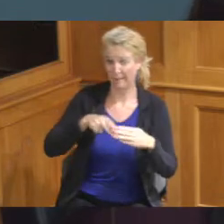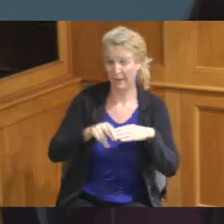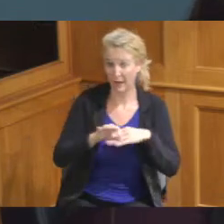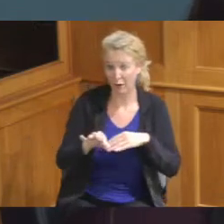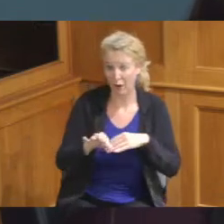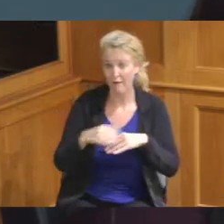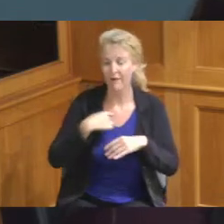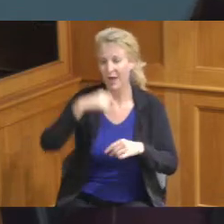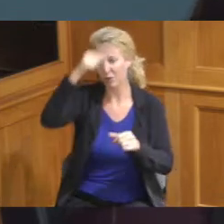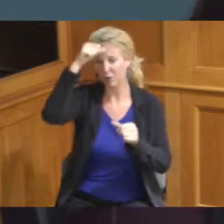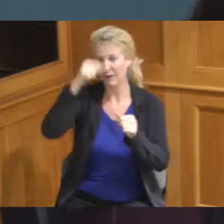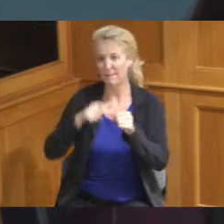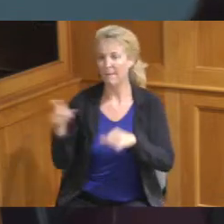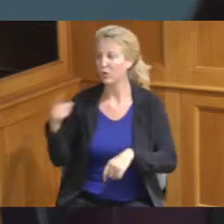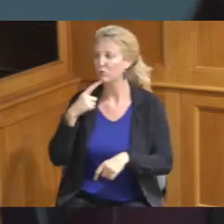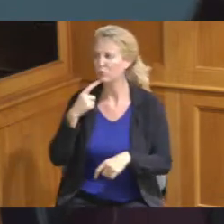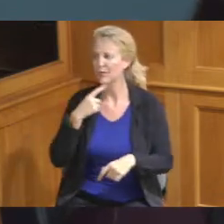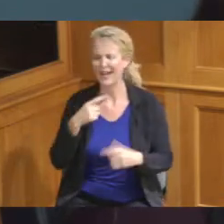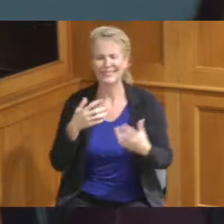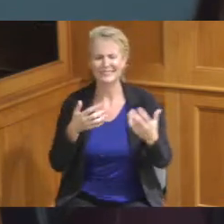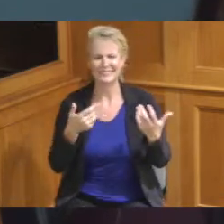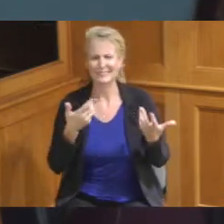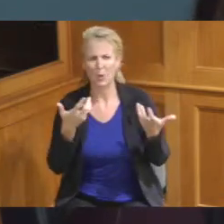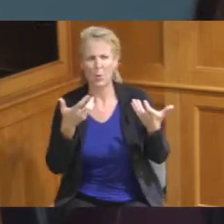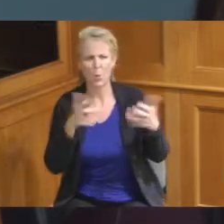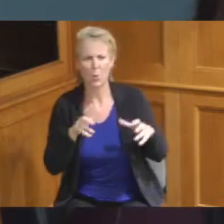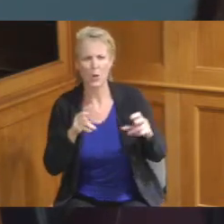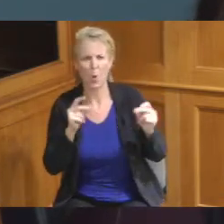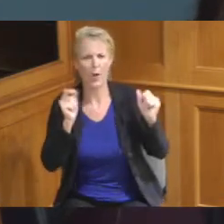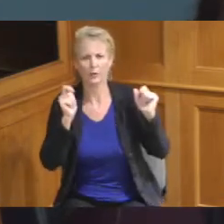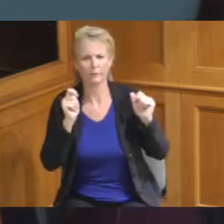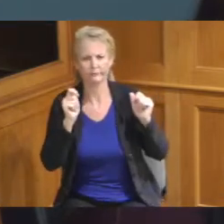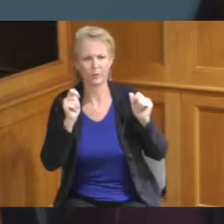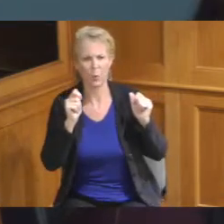when I remember you saying I don't we don't want to do it too soon so I do remember that